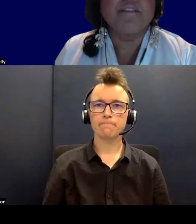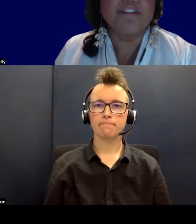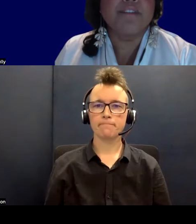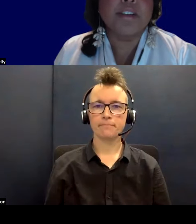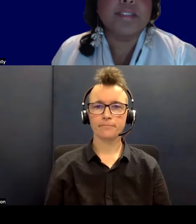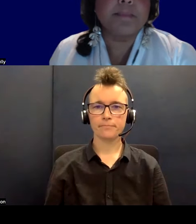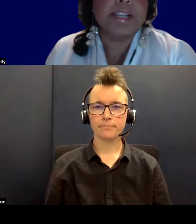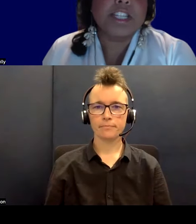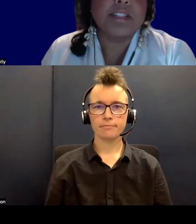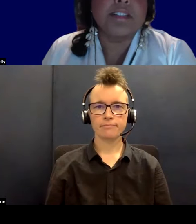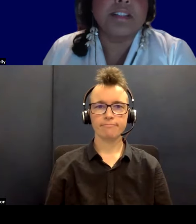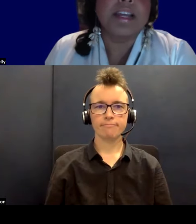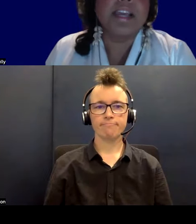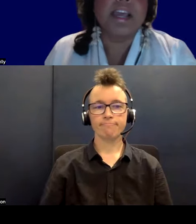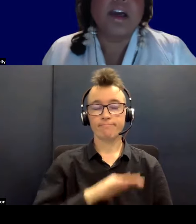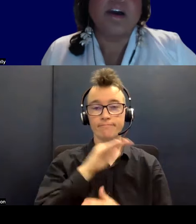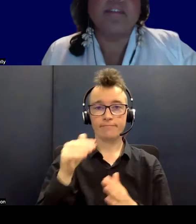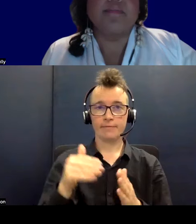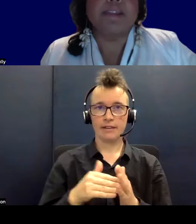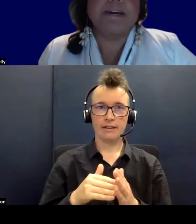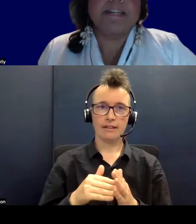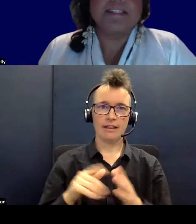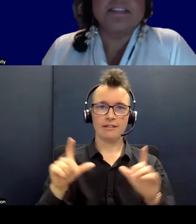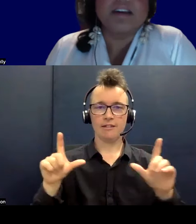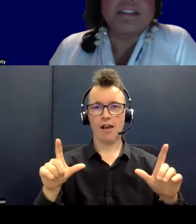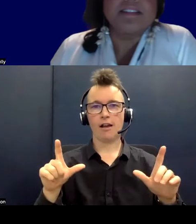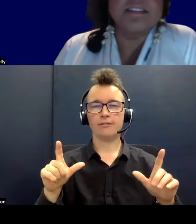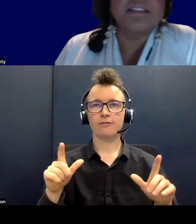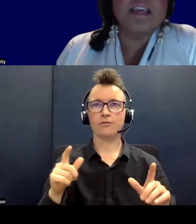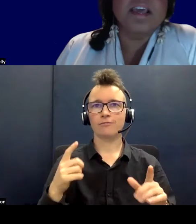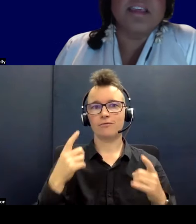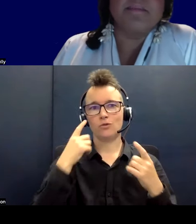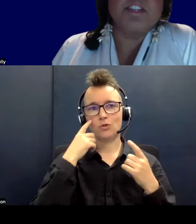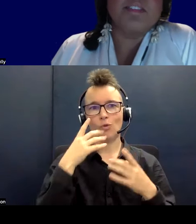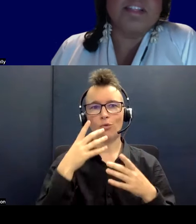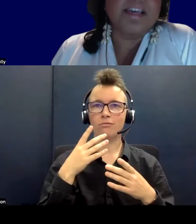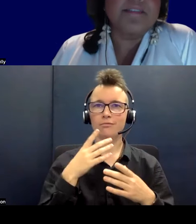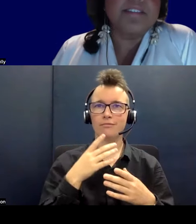The final simulation slide of the red bus and cyclist. The image on the left